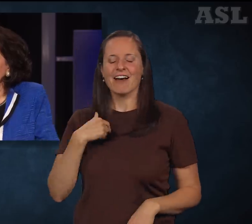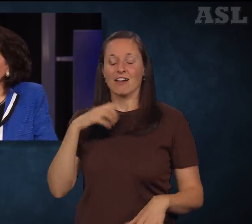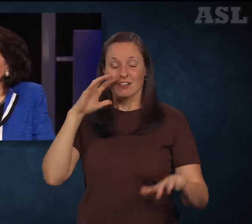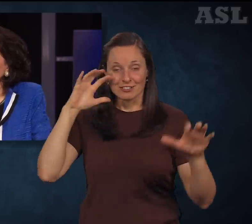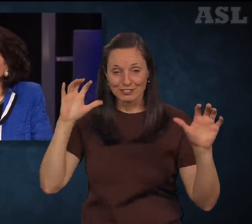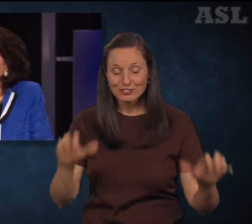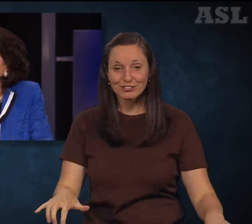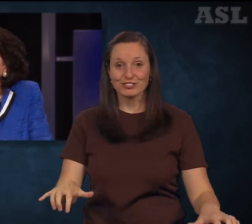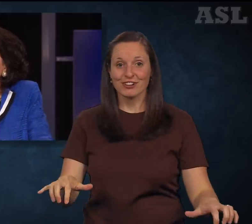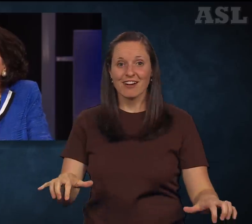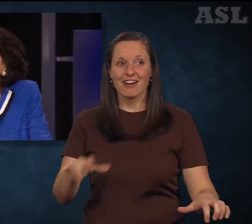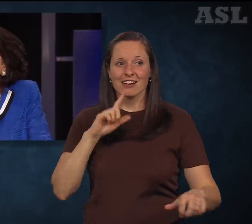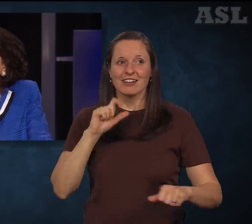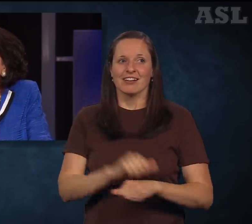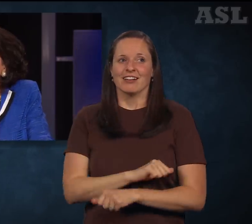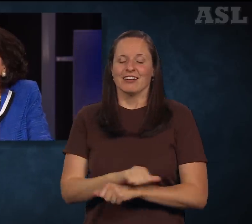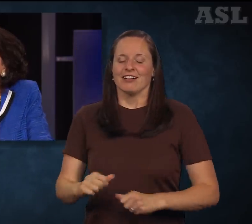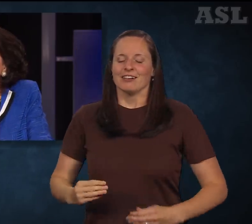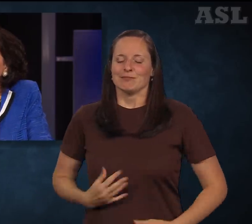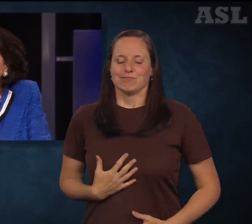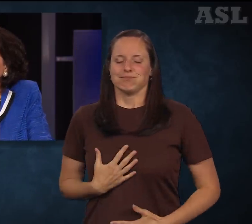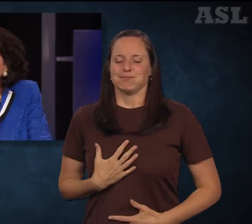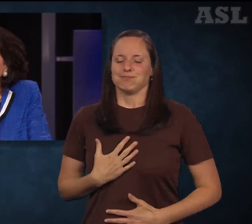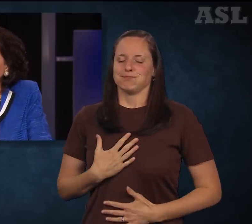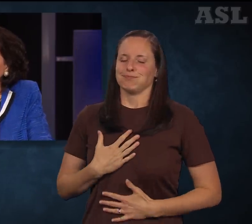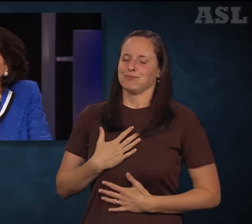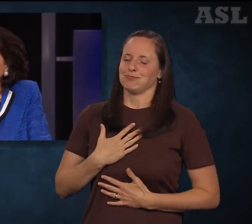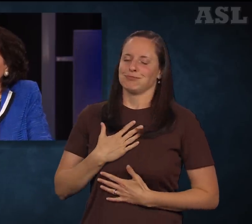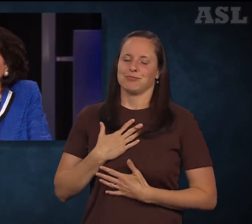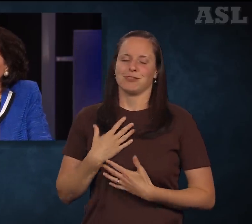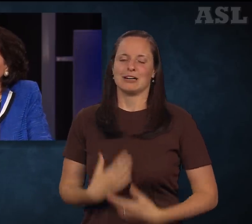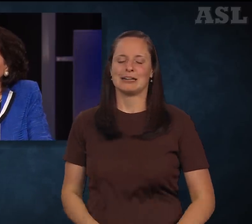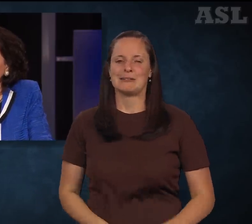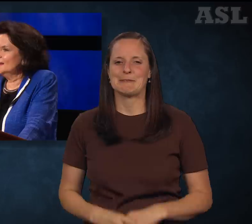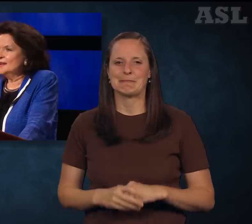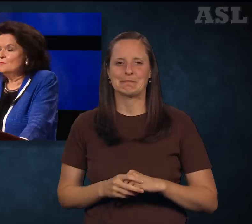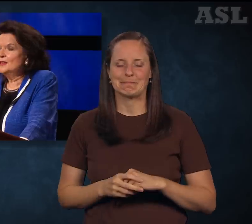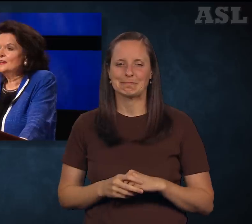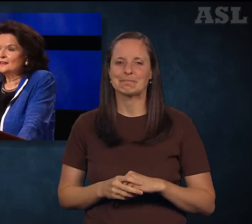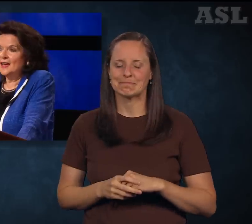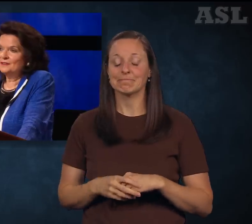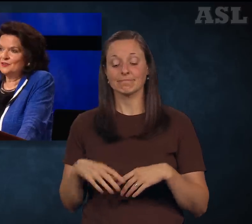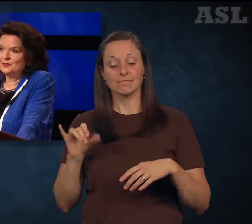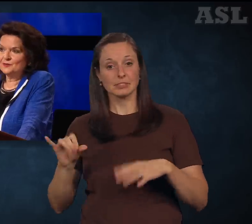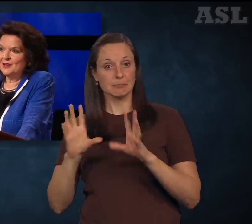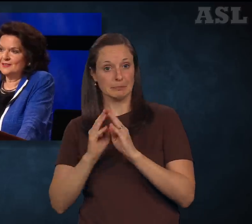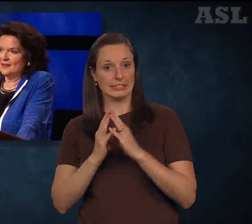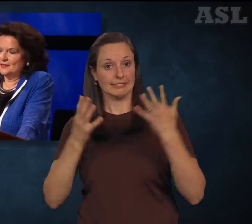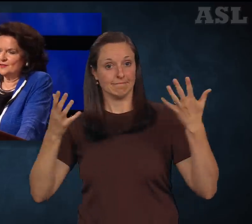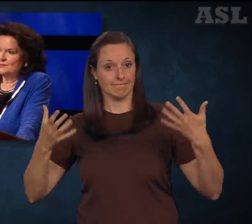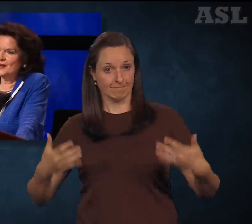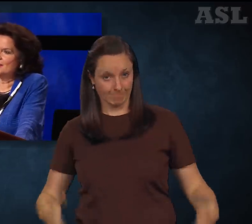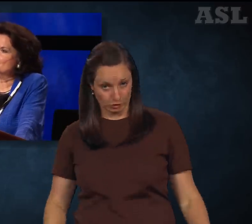I WAS ASTONISHED.